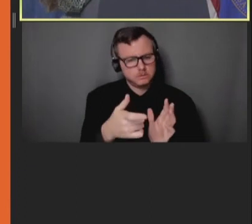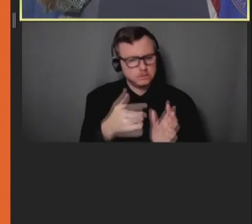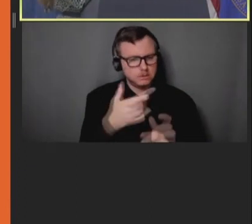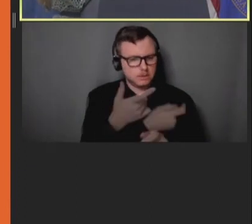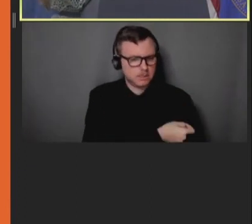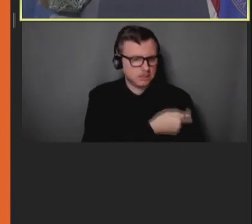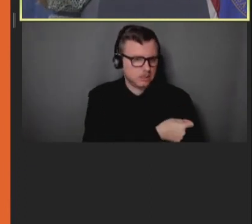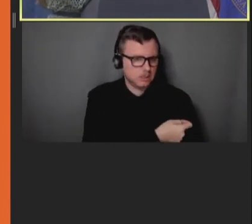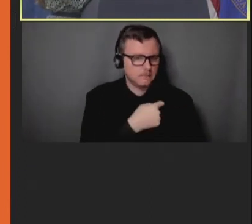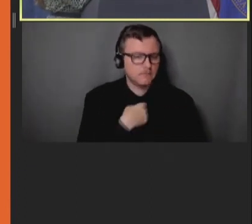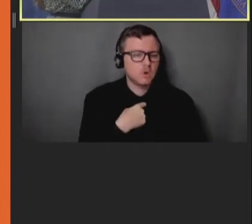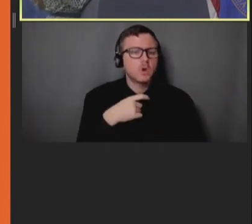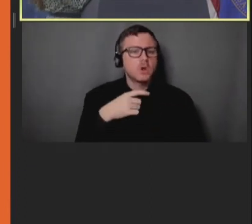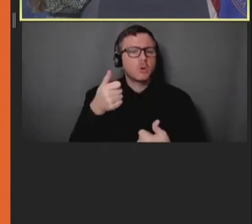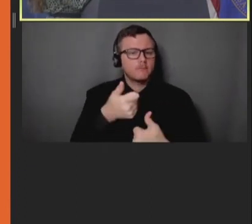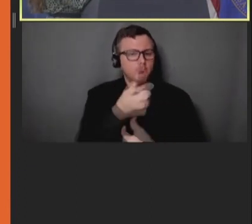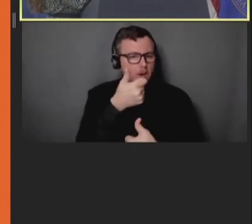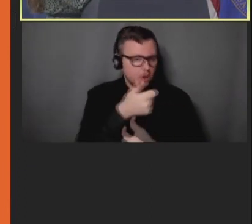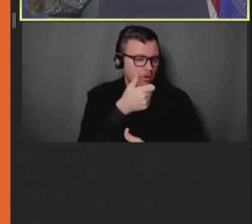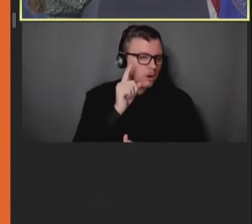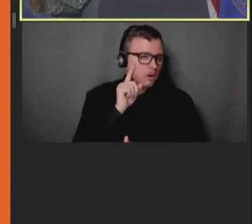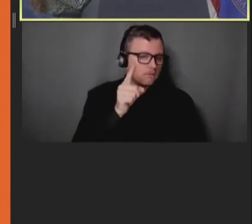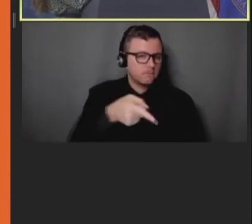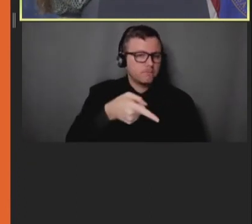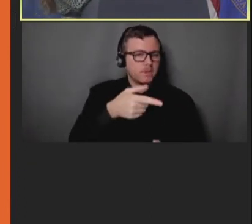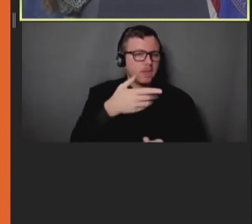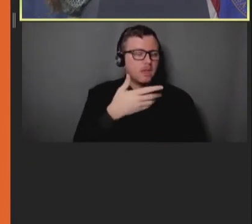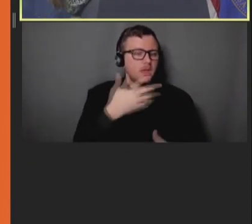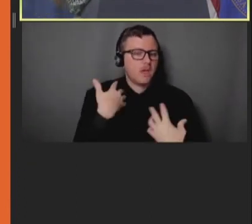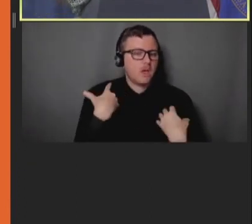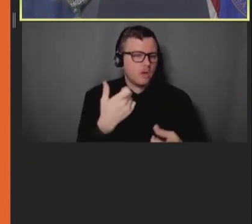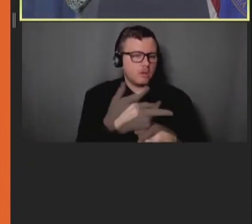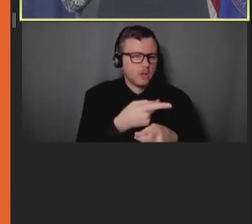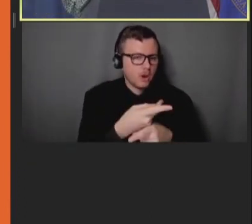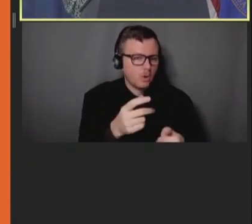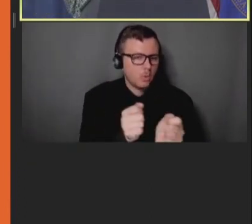to health care workers first through our local hospital. That included our first